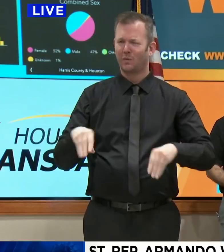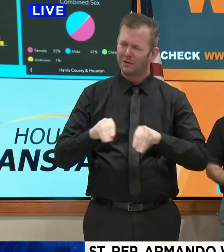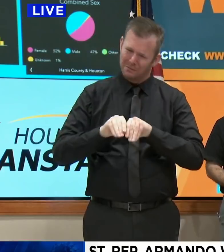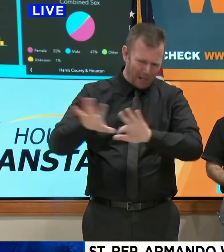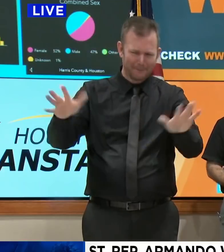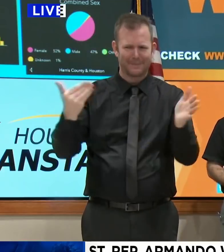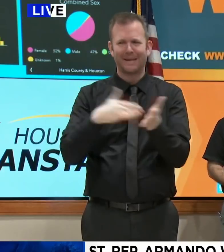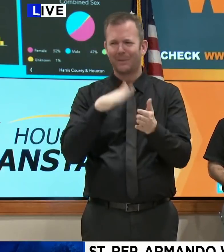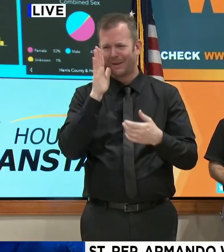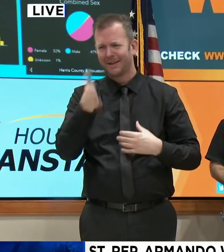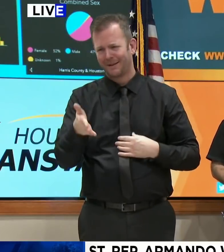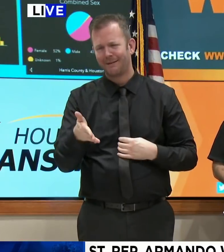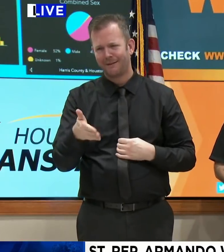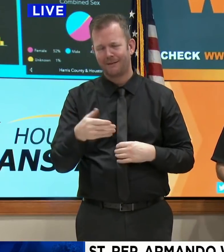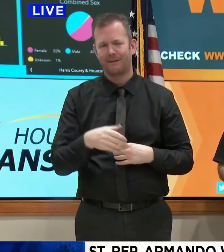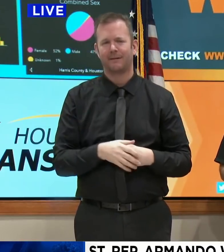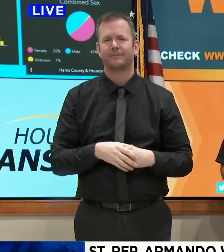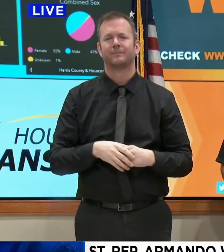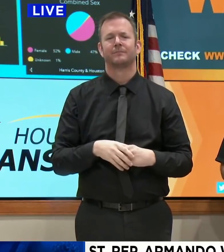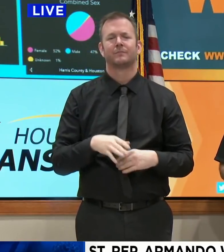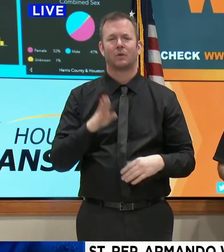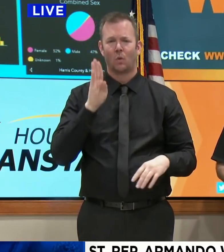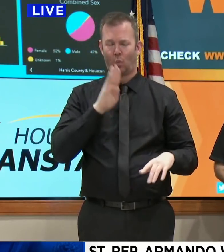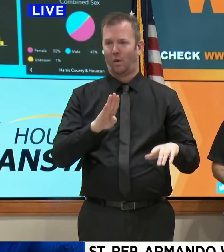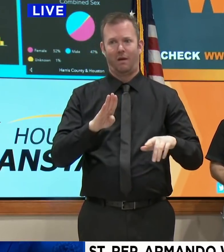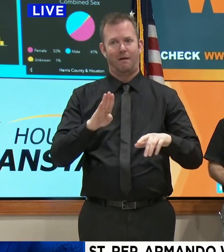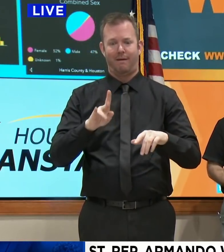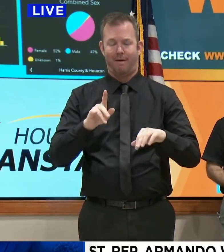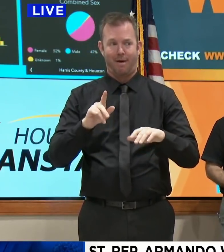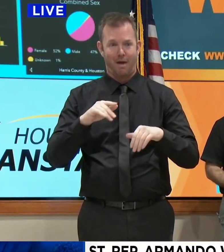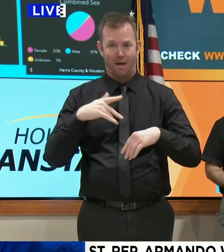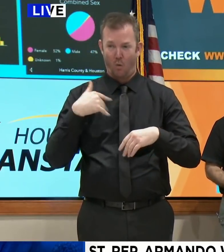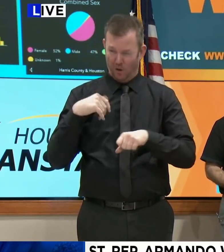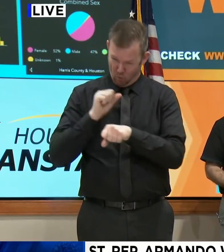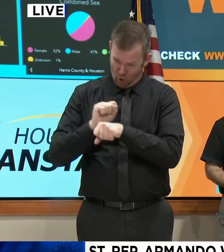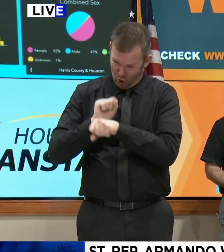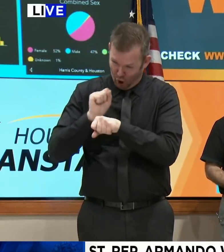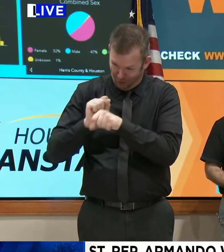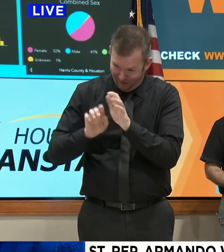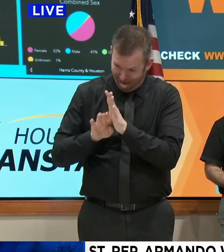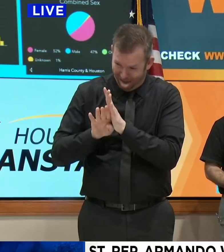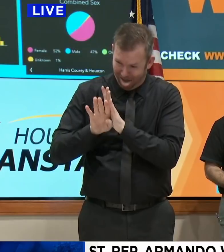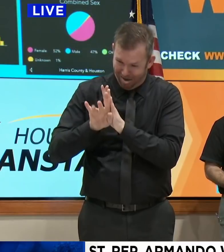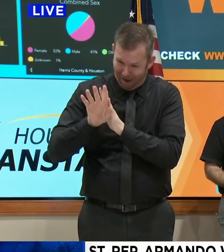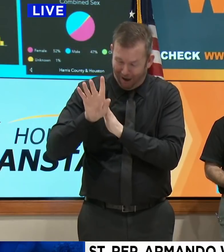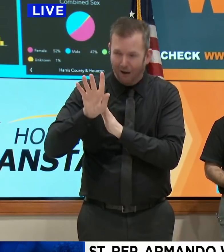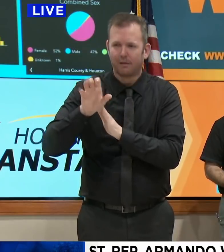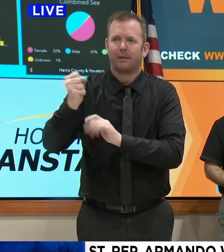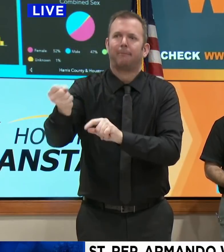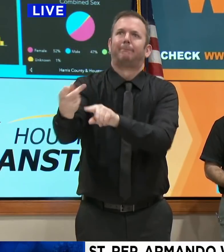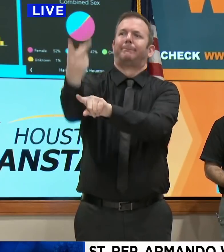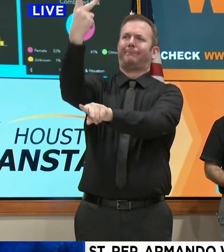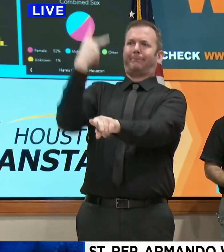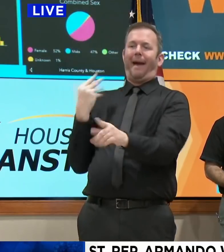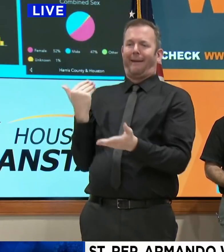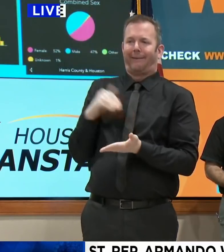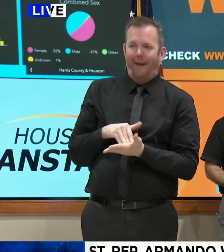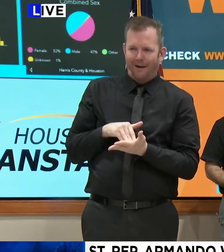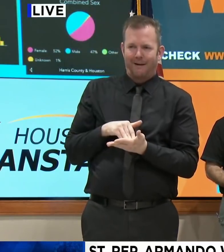based on our best guess on a on on a on and on arbitrary deadline the and on arbitrary deadline the cases will begin to rise again cases will begin to rise again we will be prepared to contain we will be prepared to contain those and we’re going to be